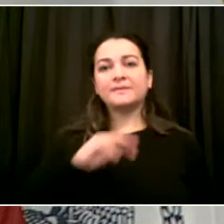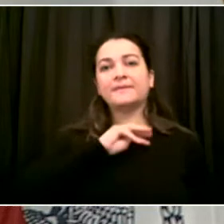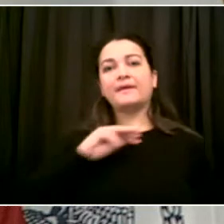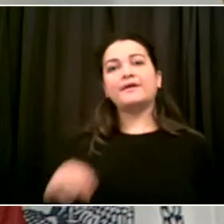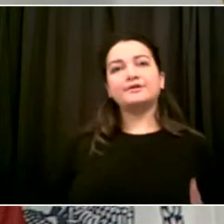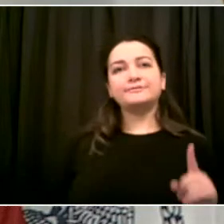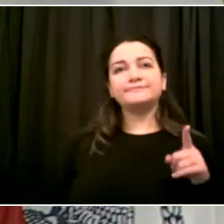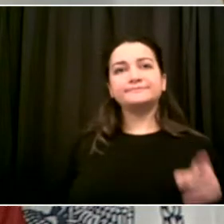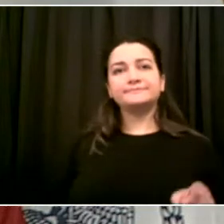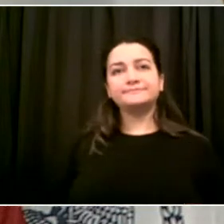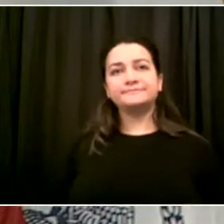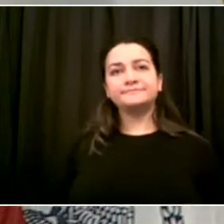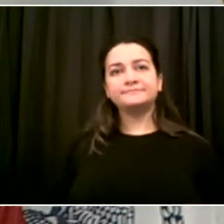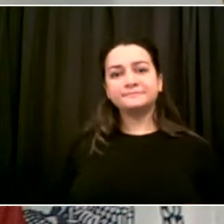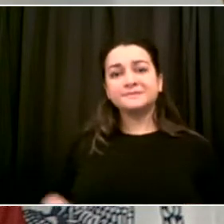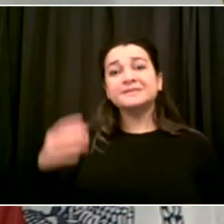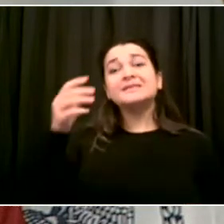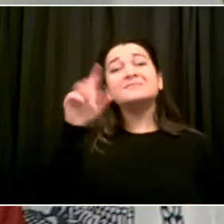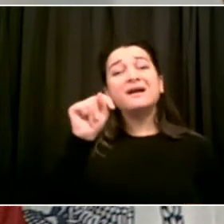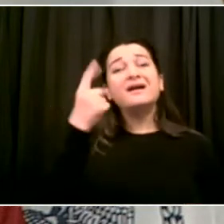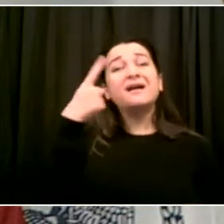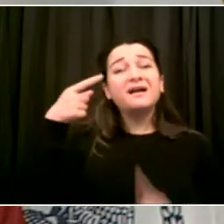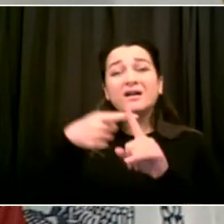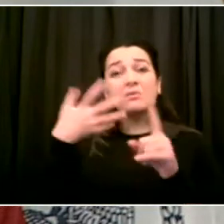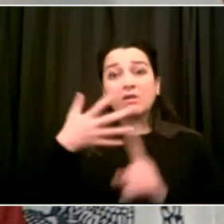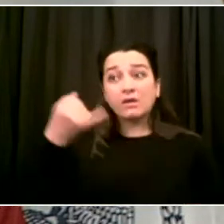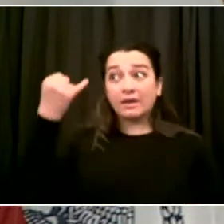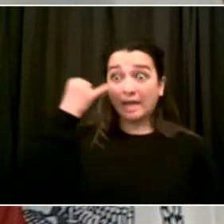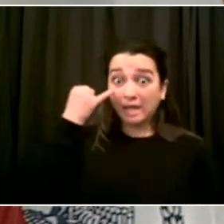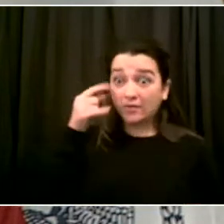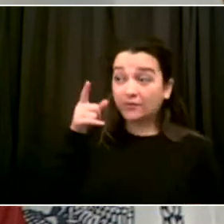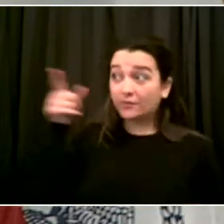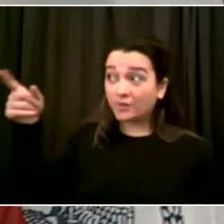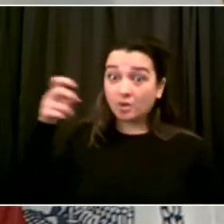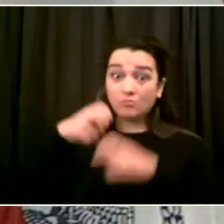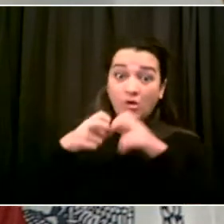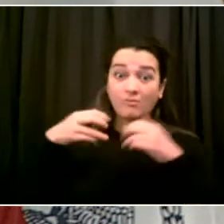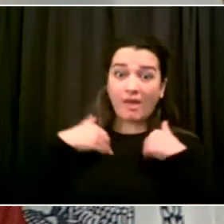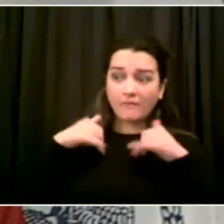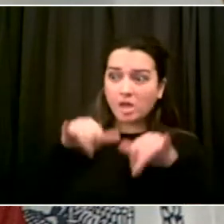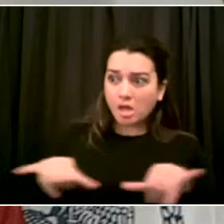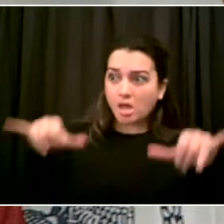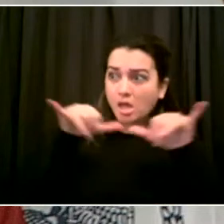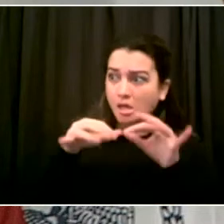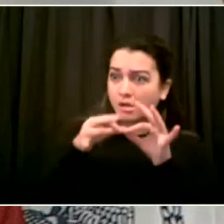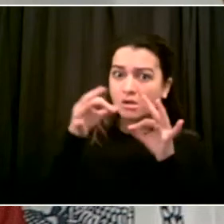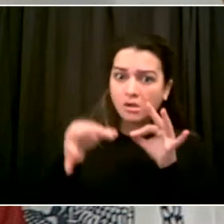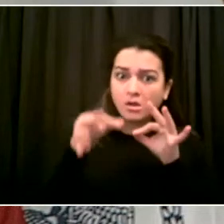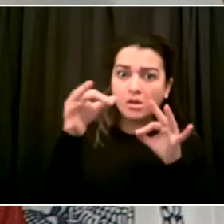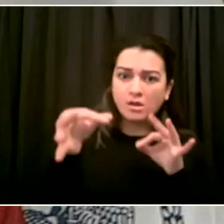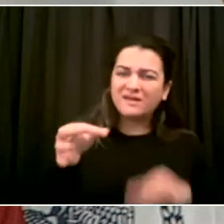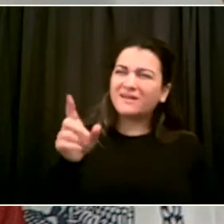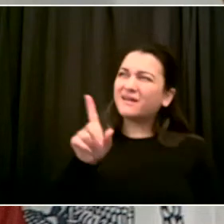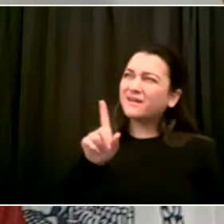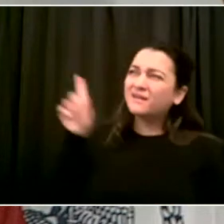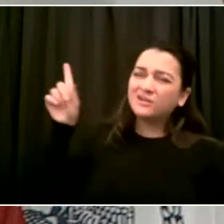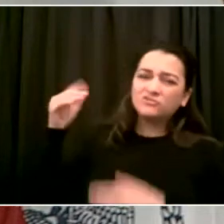COMING BACK TO, IF BUSINESS AS USUAL ISN'T WORKING THEN DON'T DO BUSINESS AS USUAL.